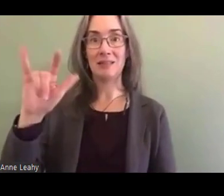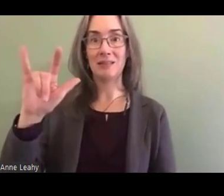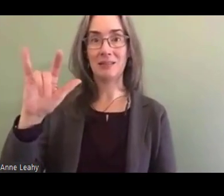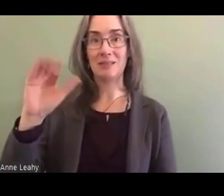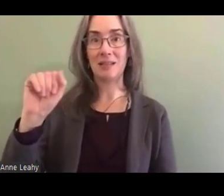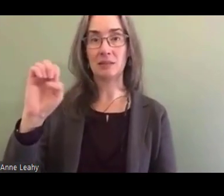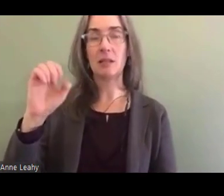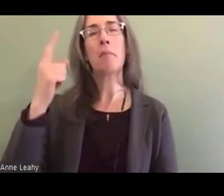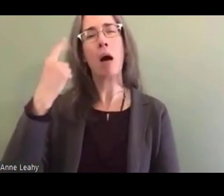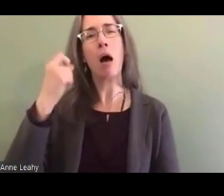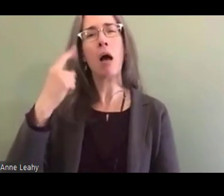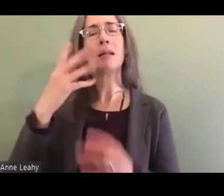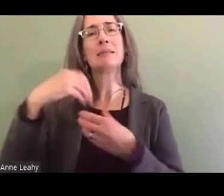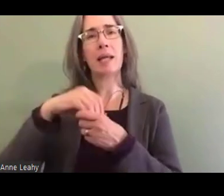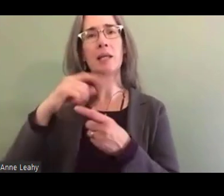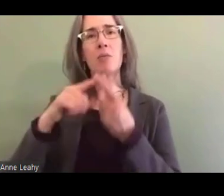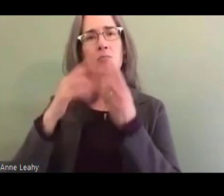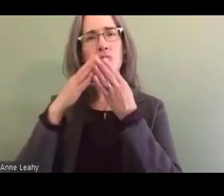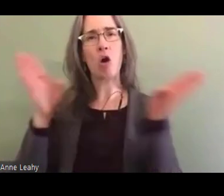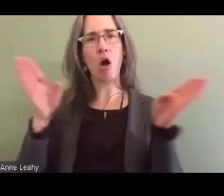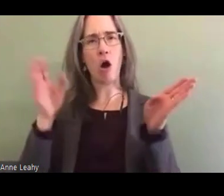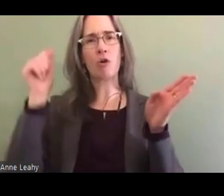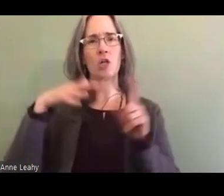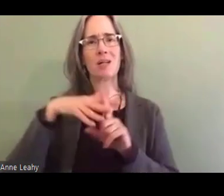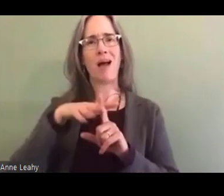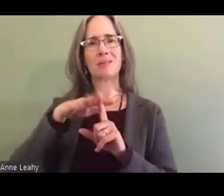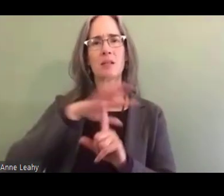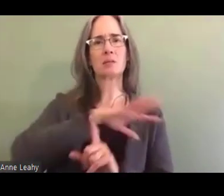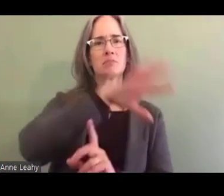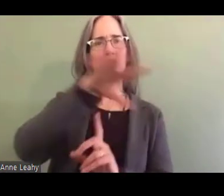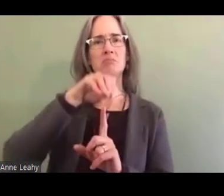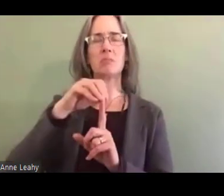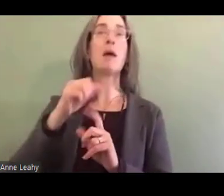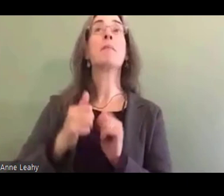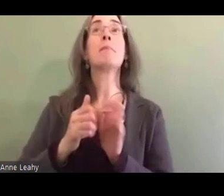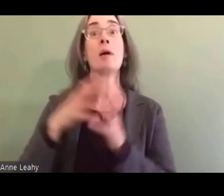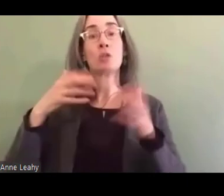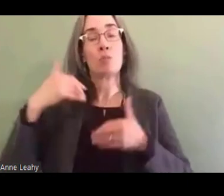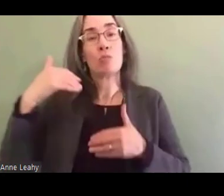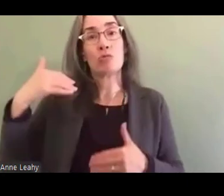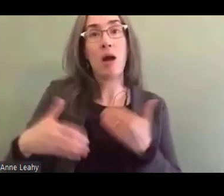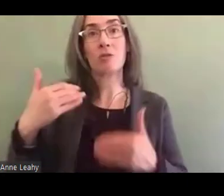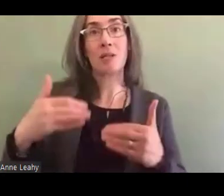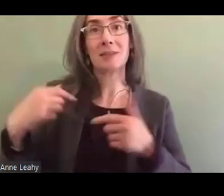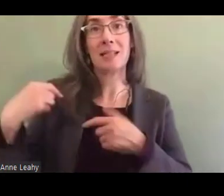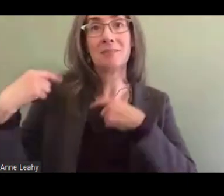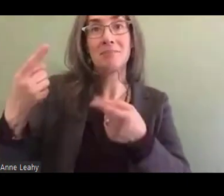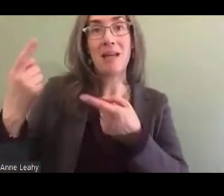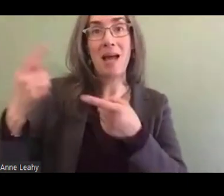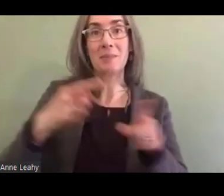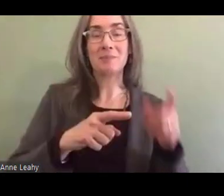But taking it also in the broader context in which much progress has happened.